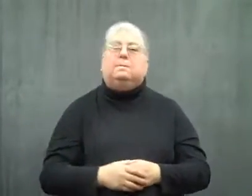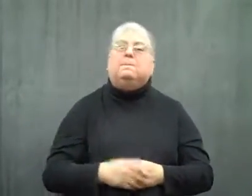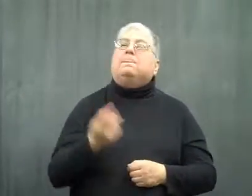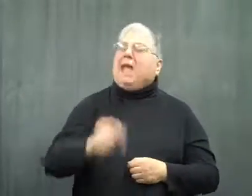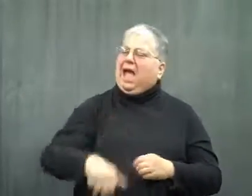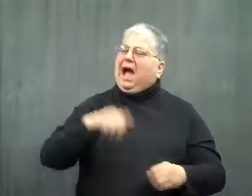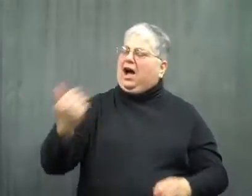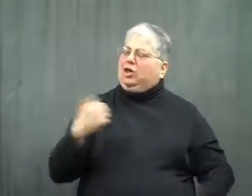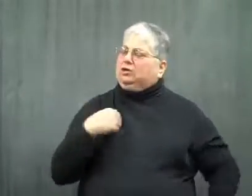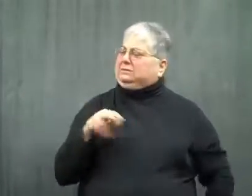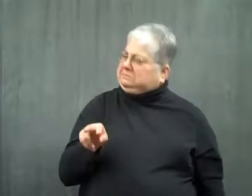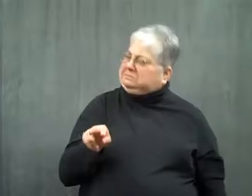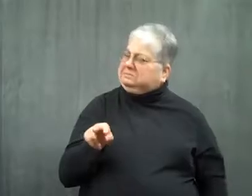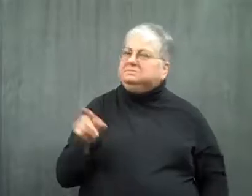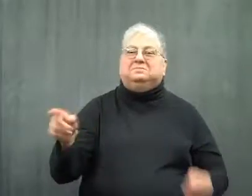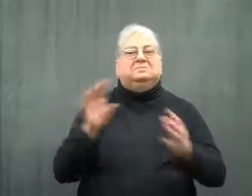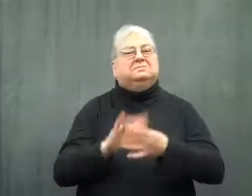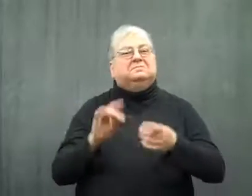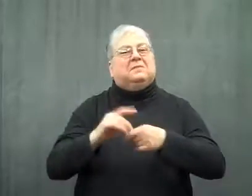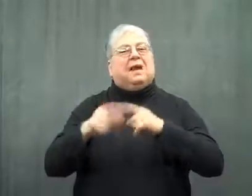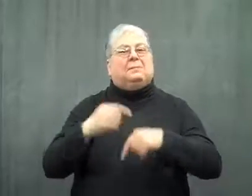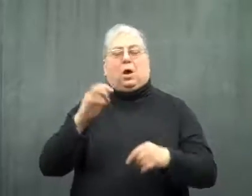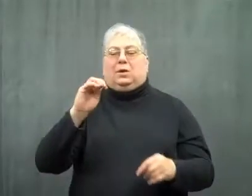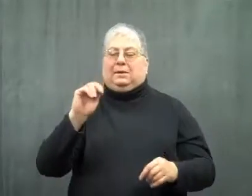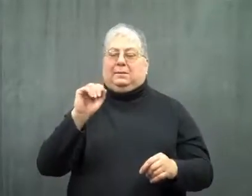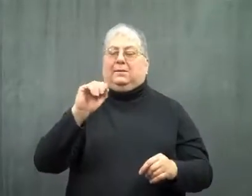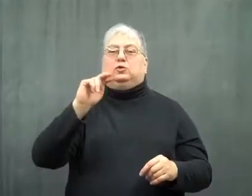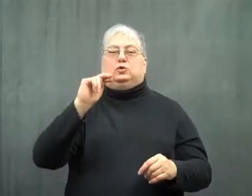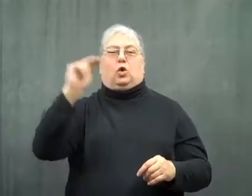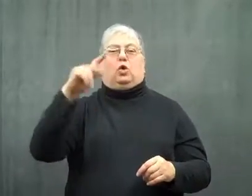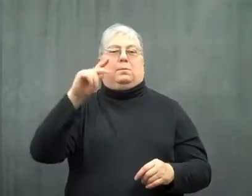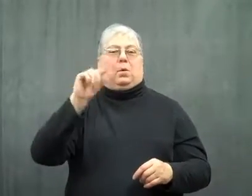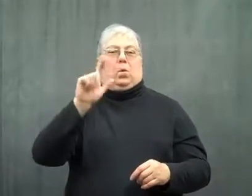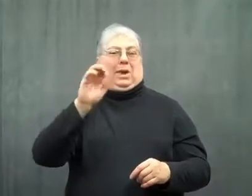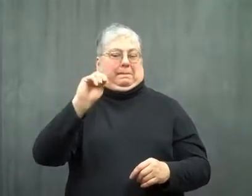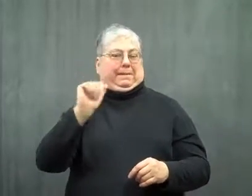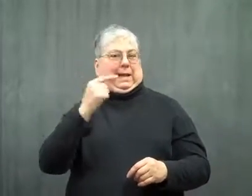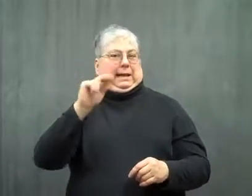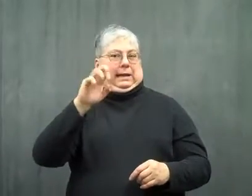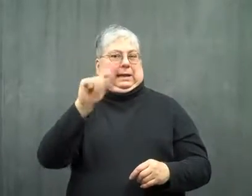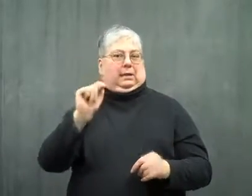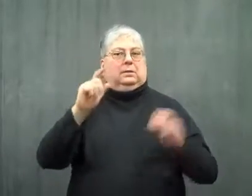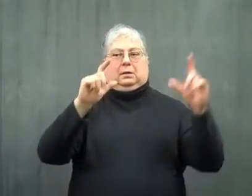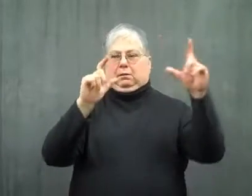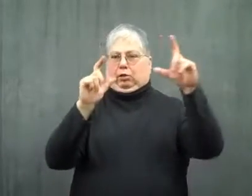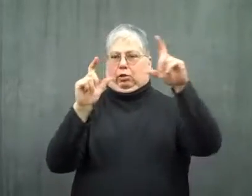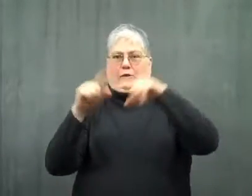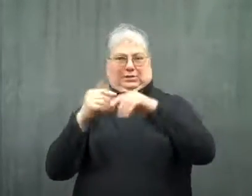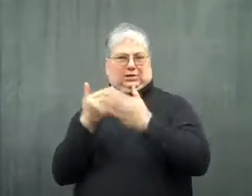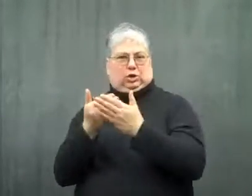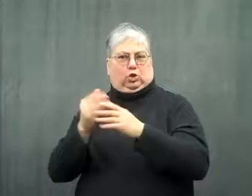I was intrigued by news that the magnetic north pole is drifting closer to Russia.